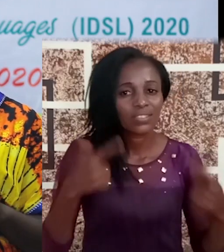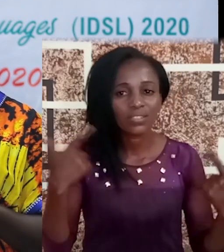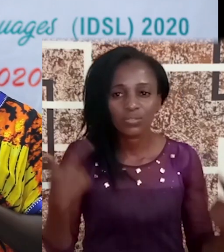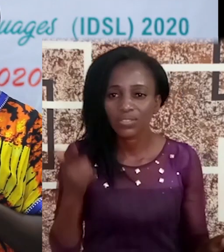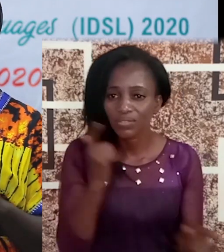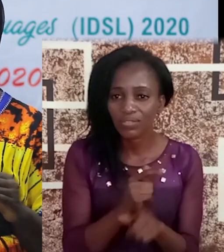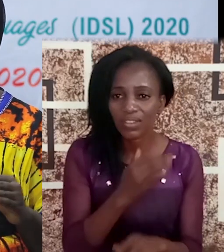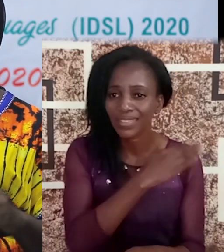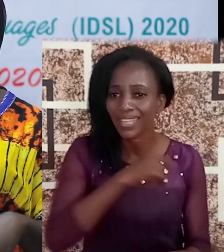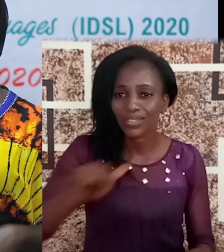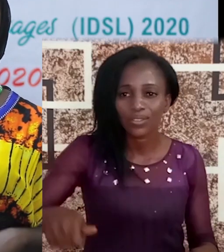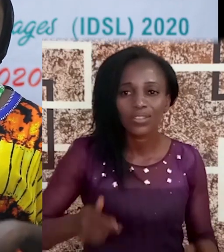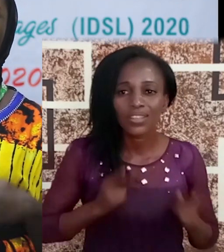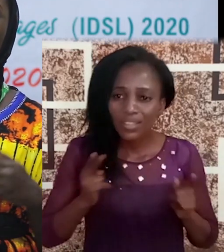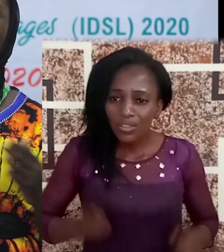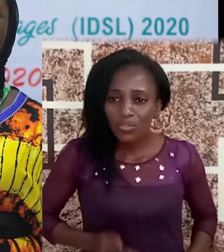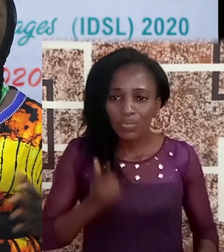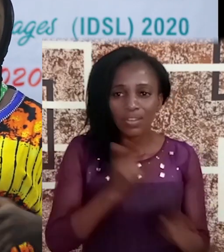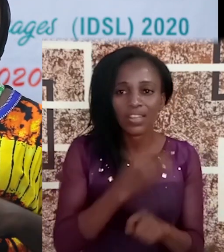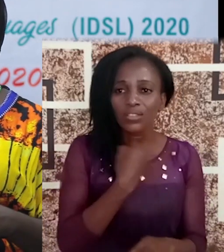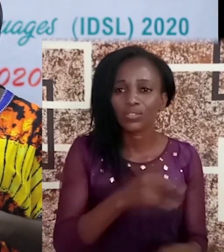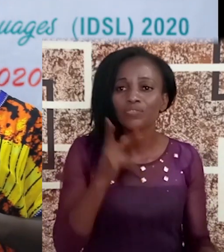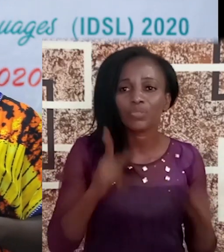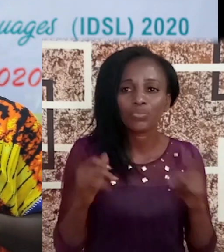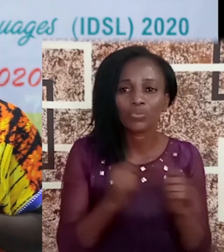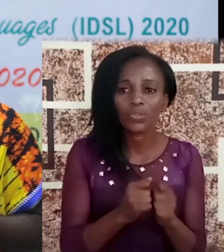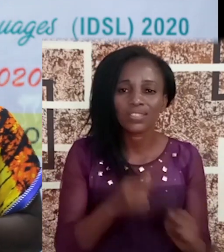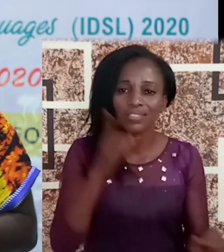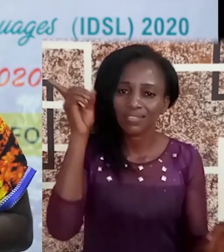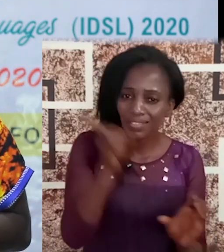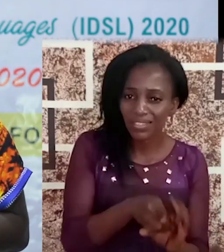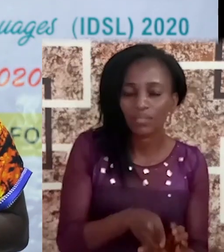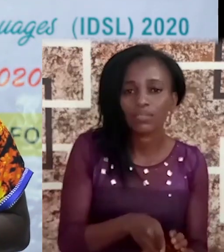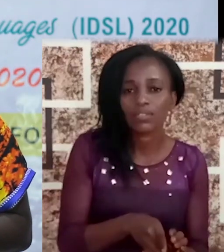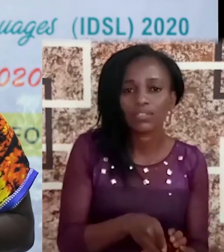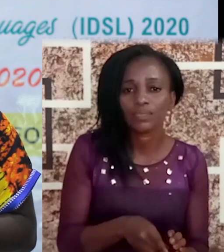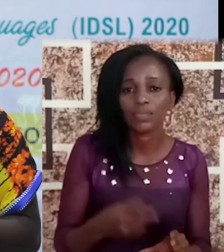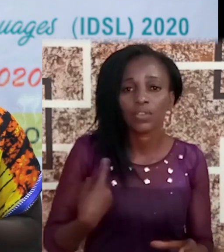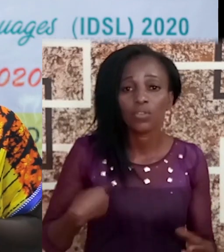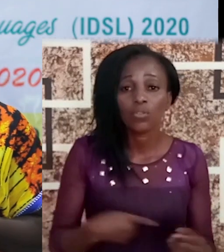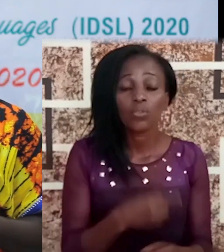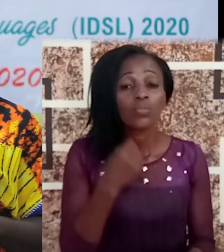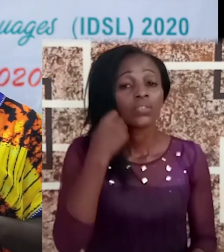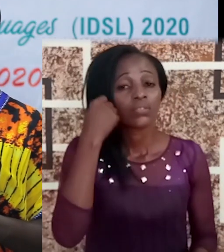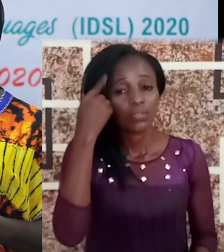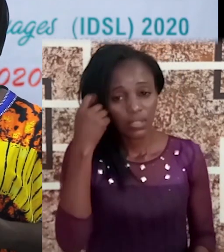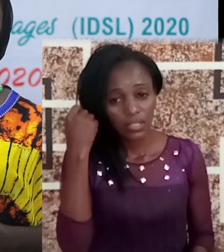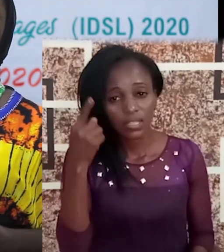this day even before it was set aside in 2018 for this purpose. This is because, coming from a society that seems to care less about the linguistic rights